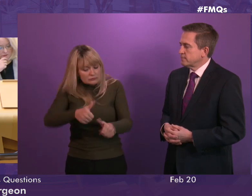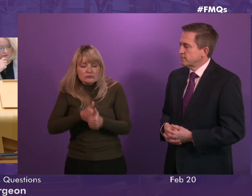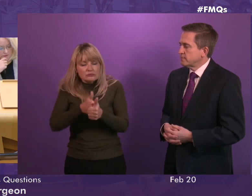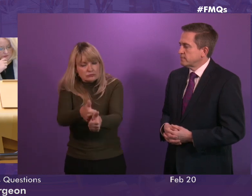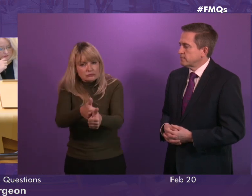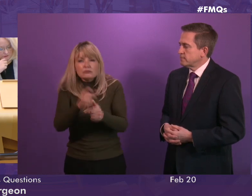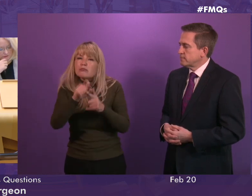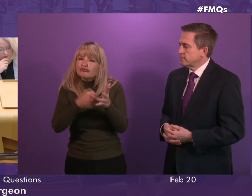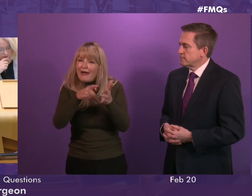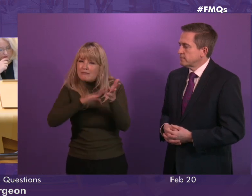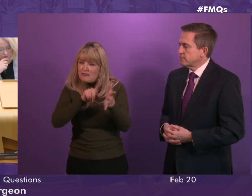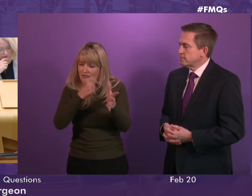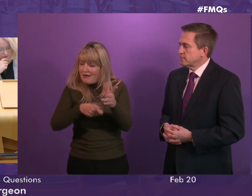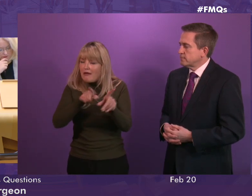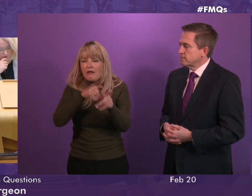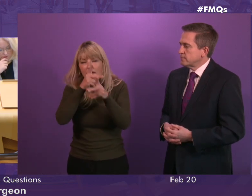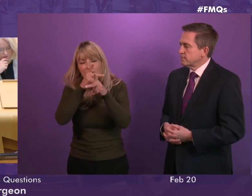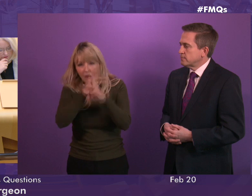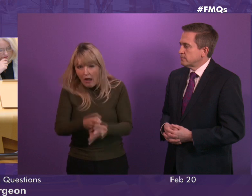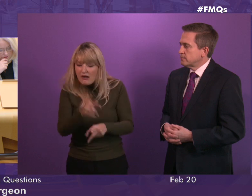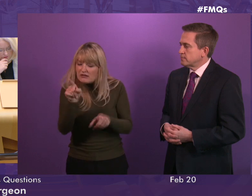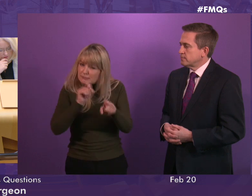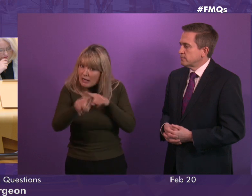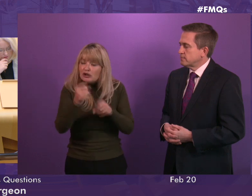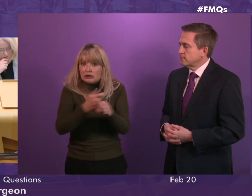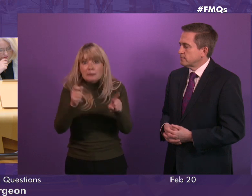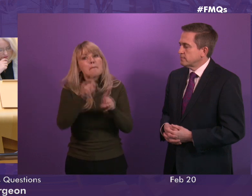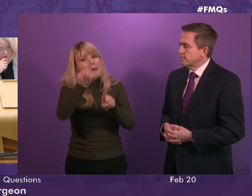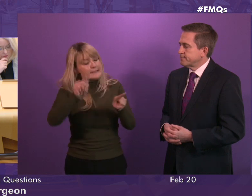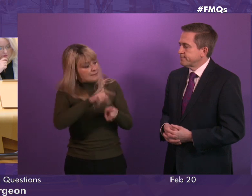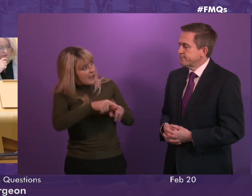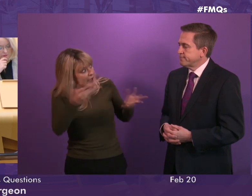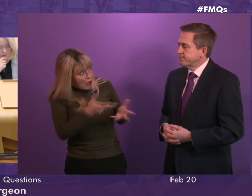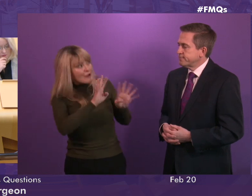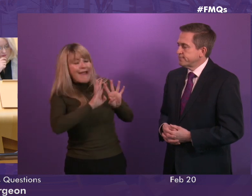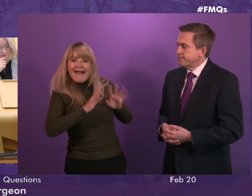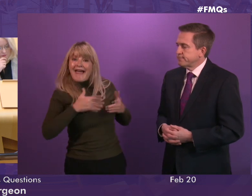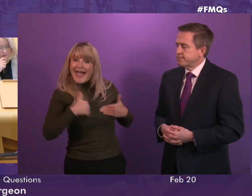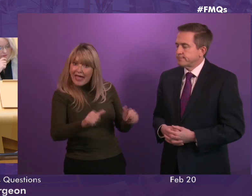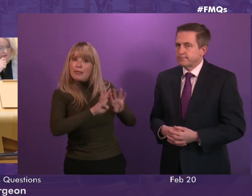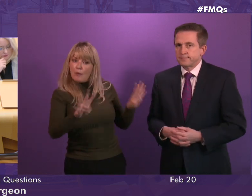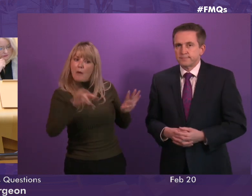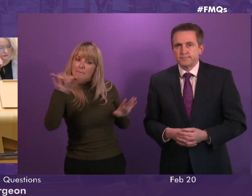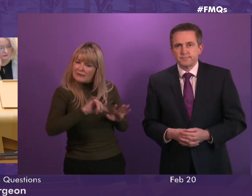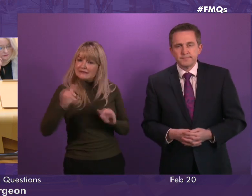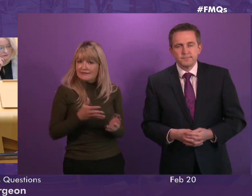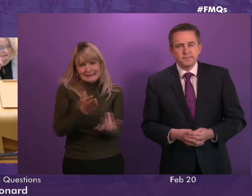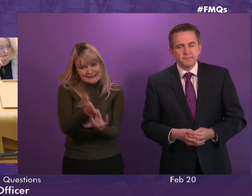and we will continue to encourage health boards to make sure that their services are always accessible.